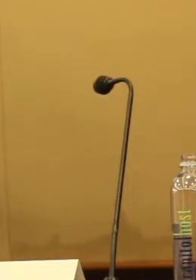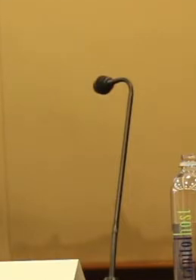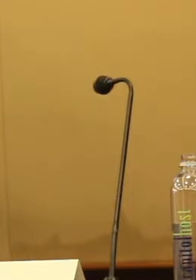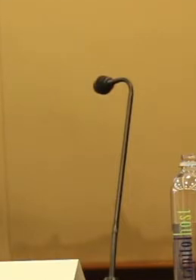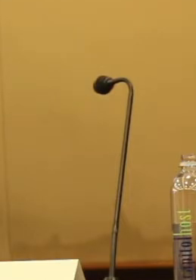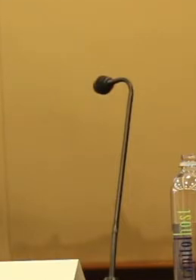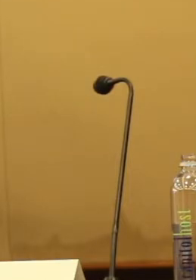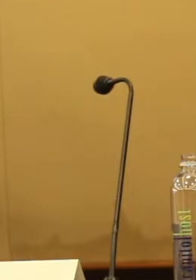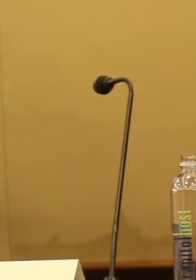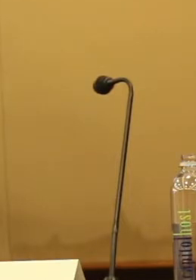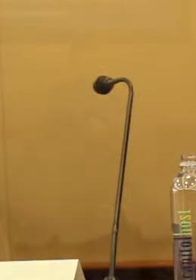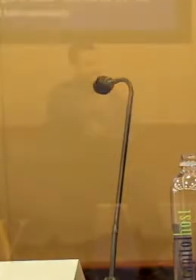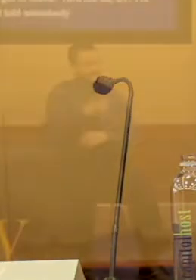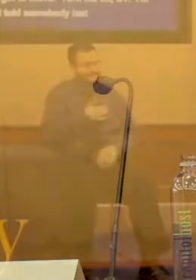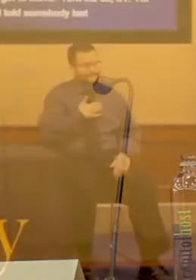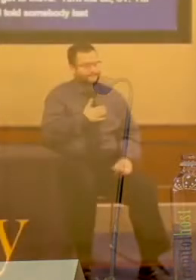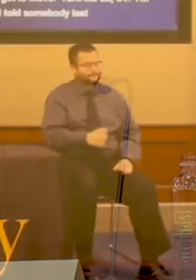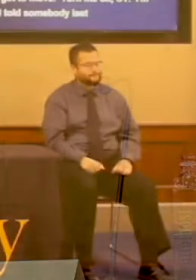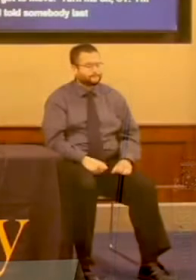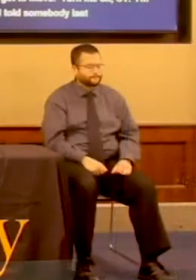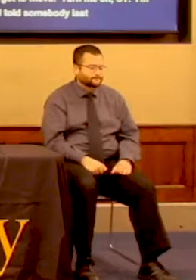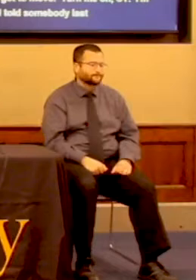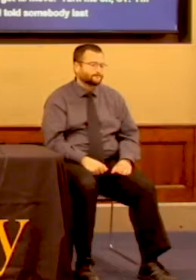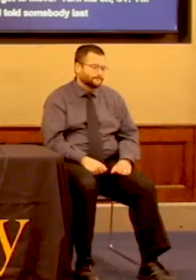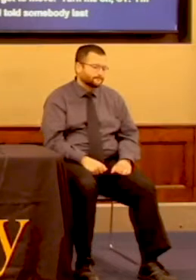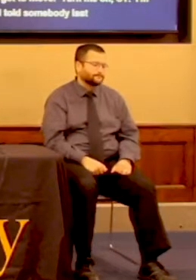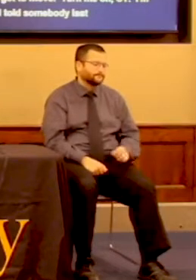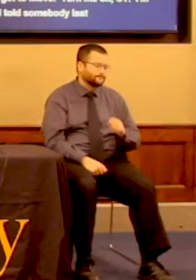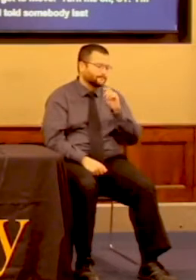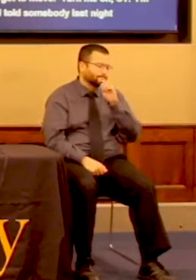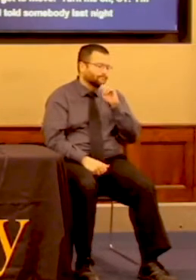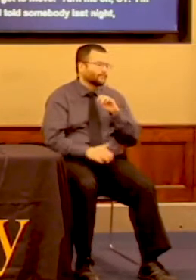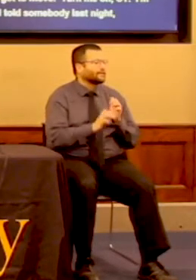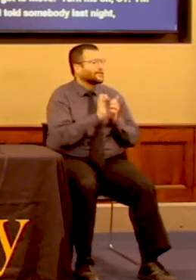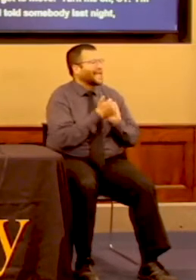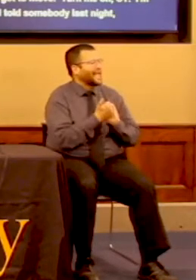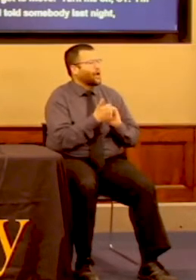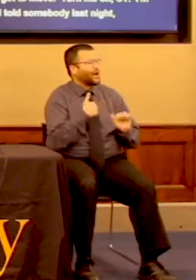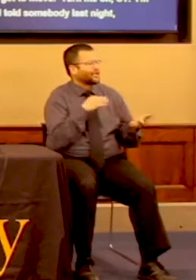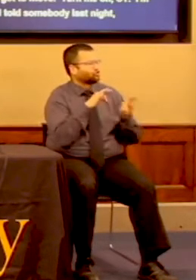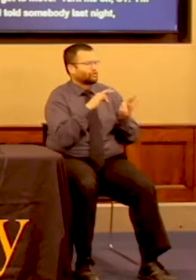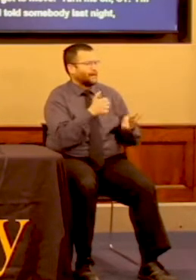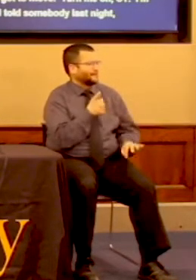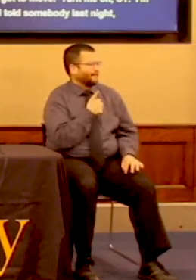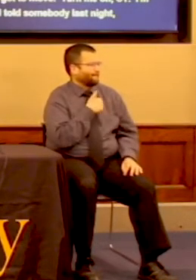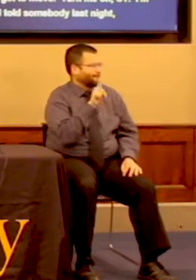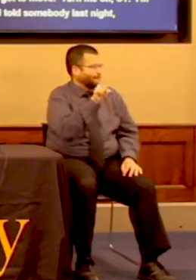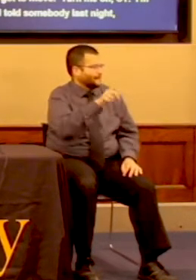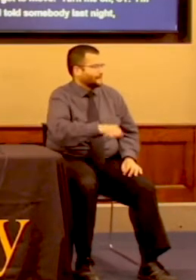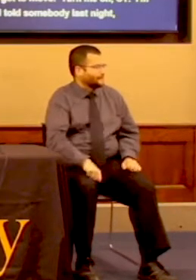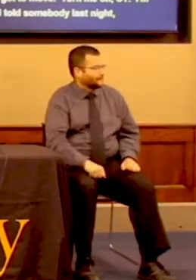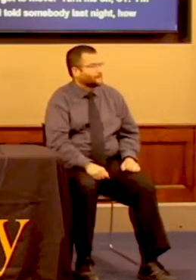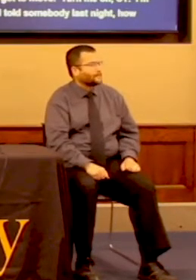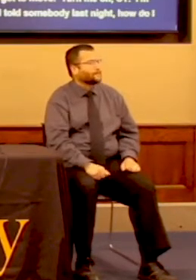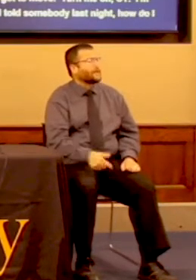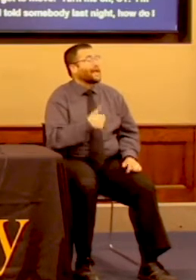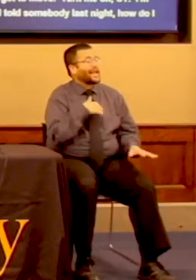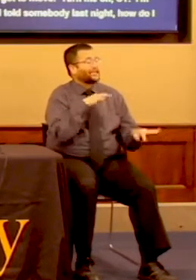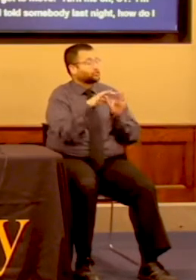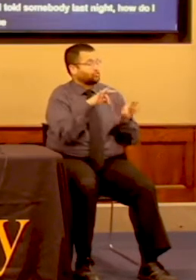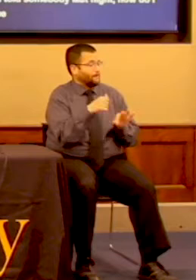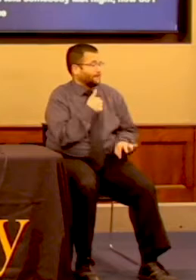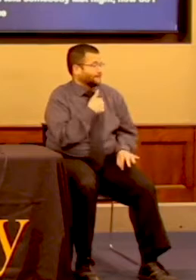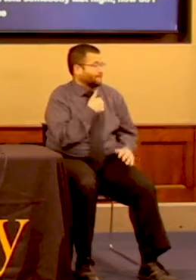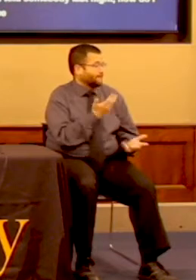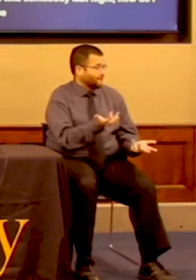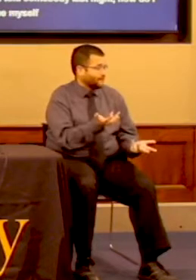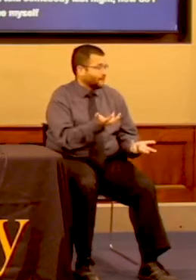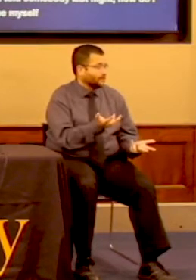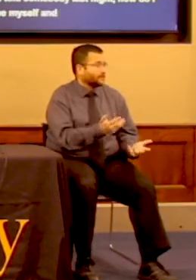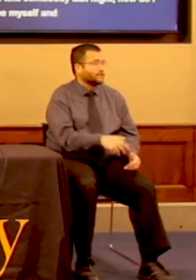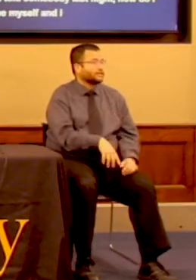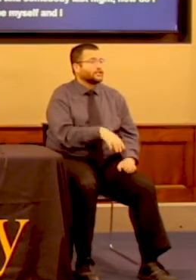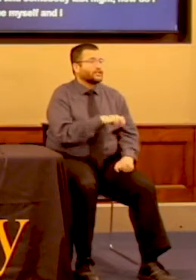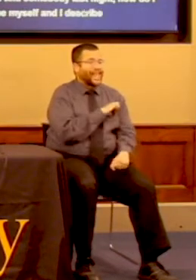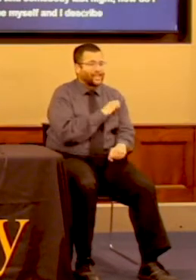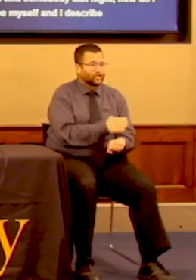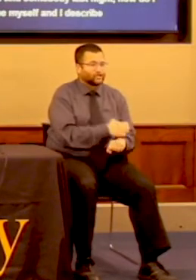my arm up how do I describe myself and I